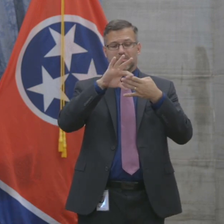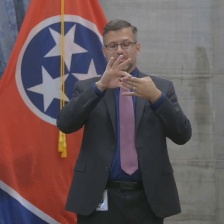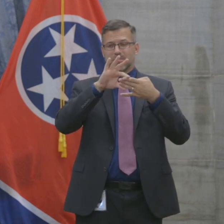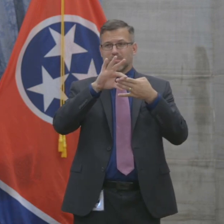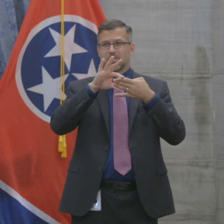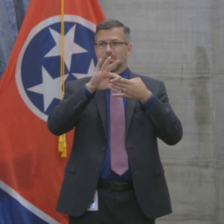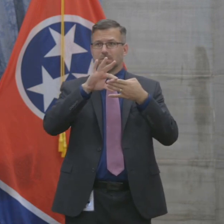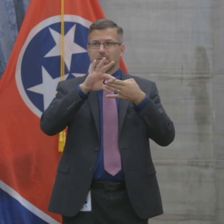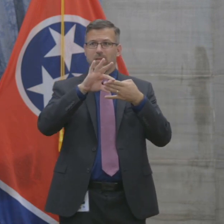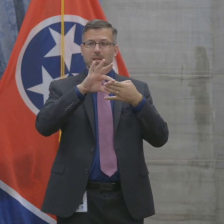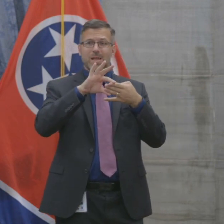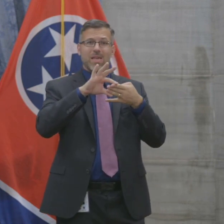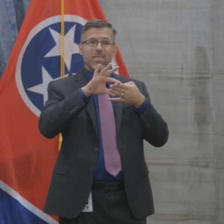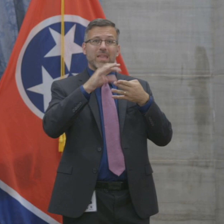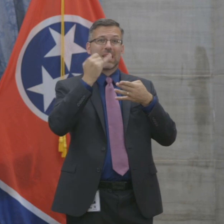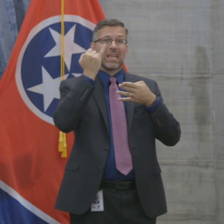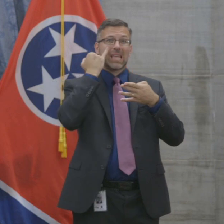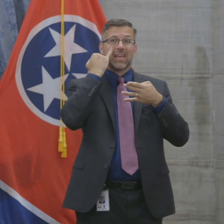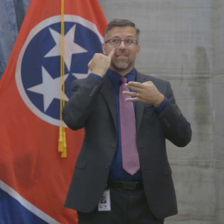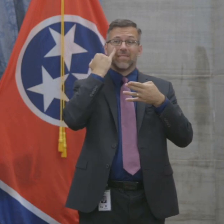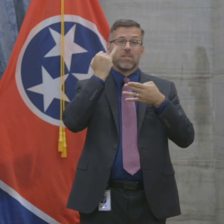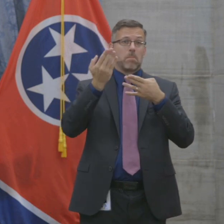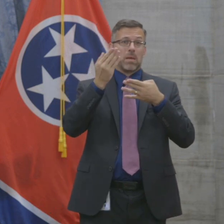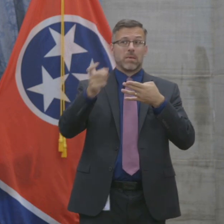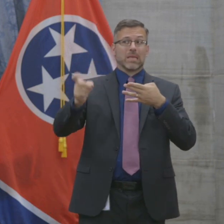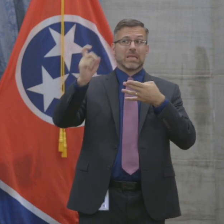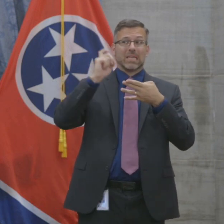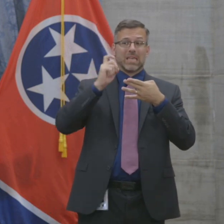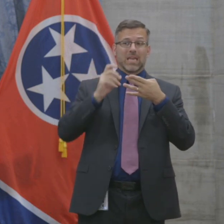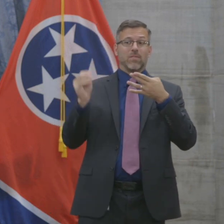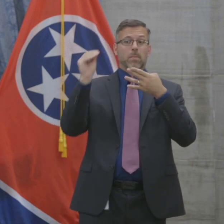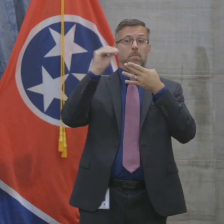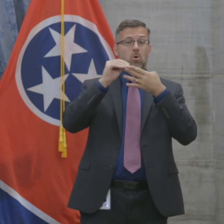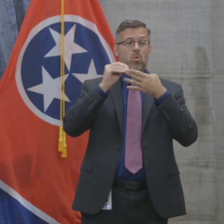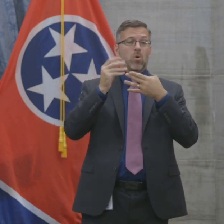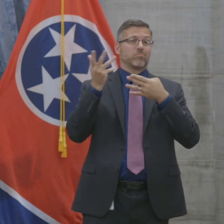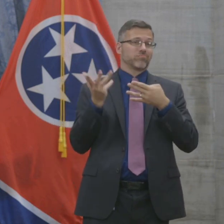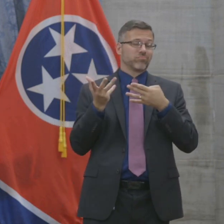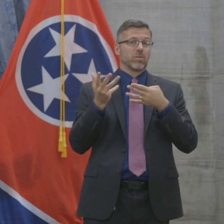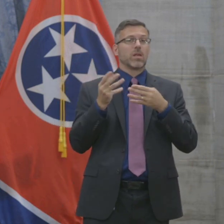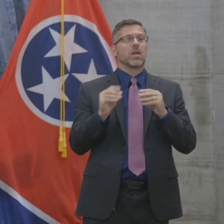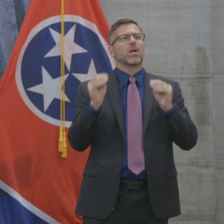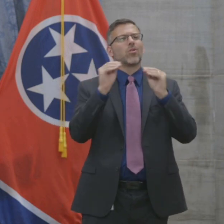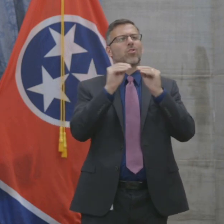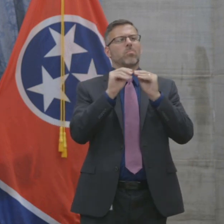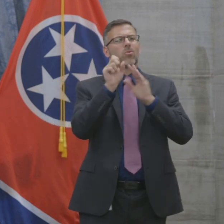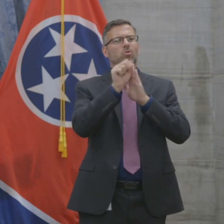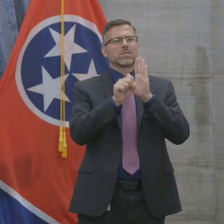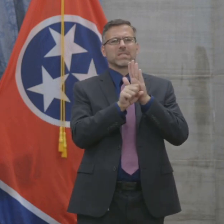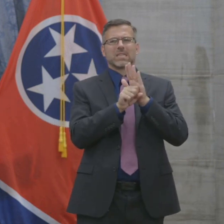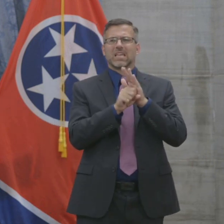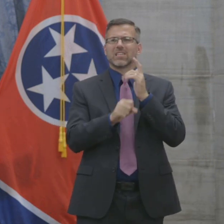grant from FEMA. It's $320 -- $236 million approximately and